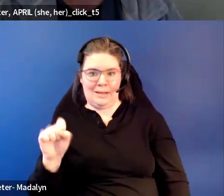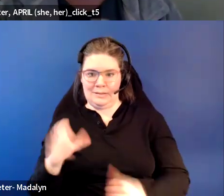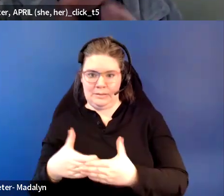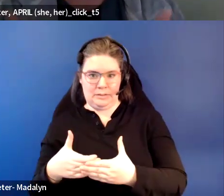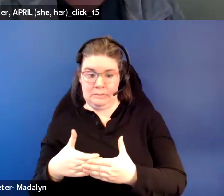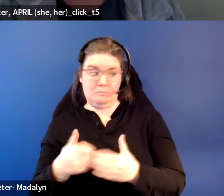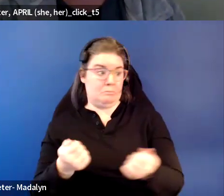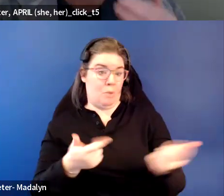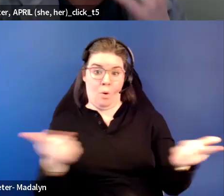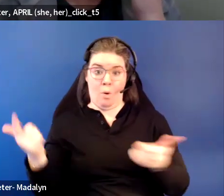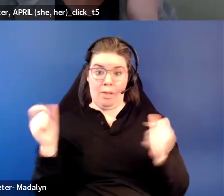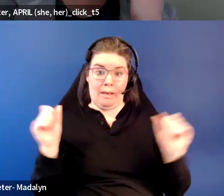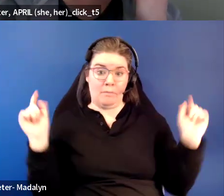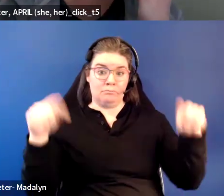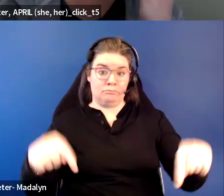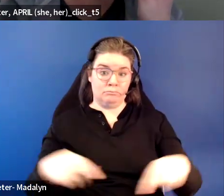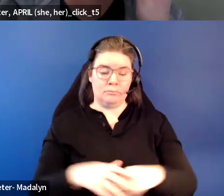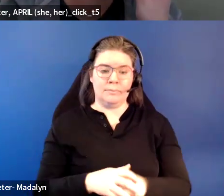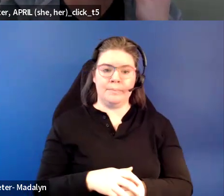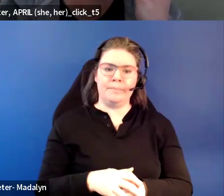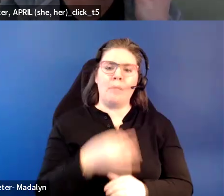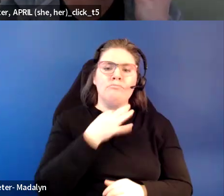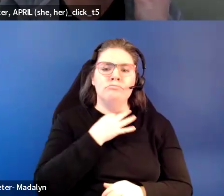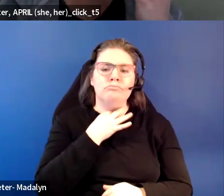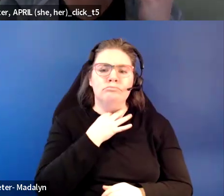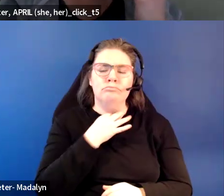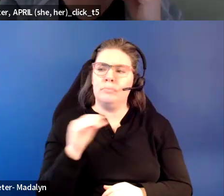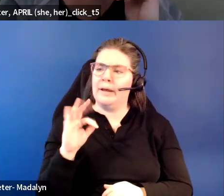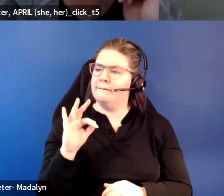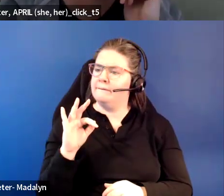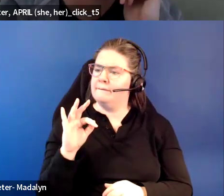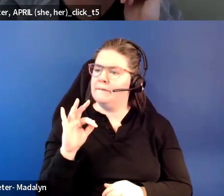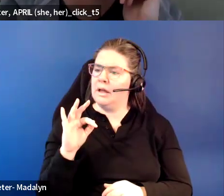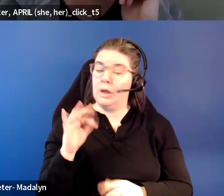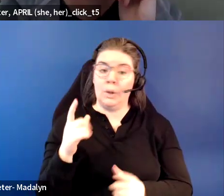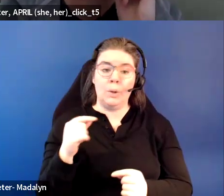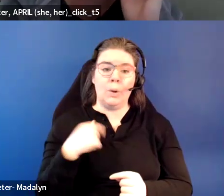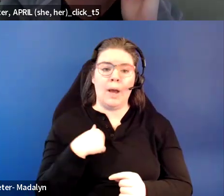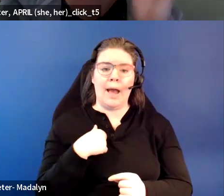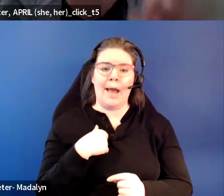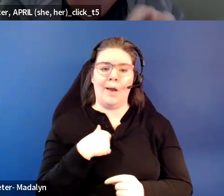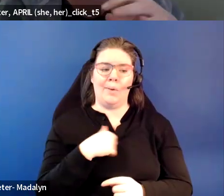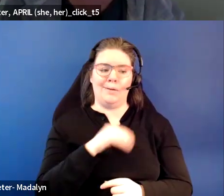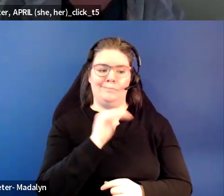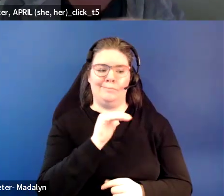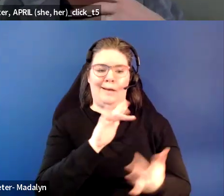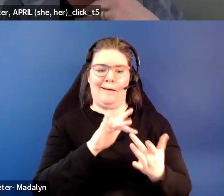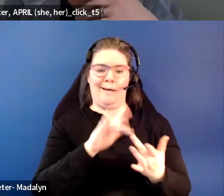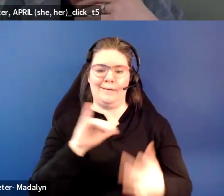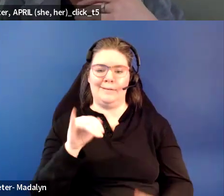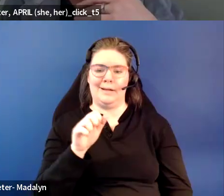Sierra Royster, APRIL (she, her): And there might be wonder if we can. What I'll do is I'll reach out to Jennifer Hammer, too. Who kind of runs this program